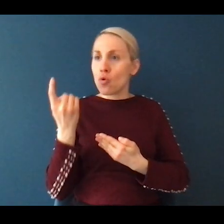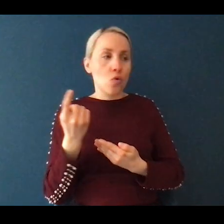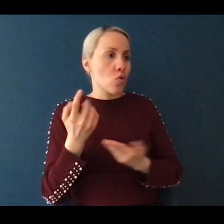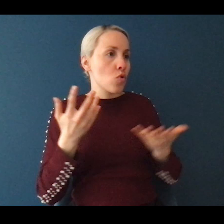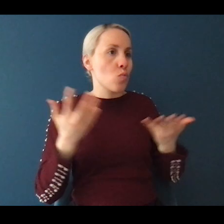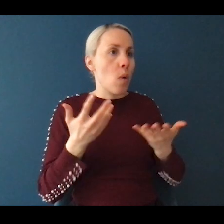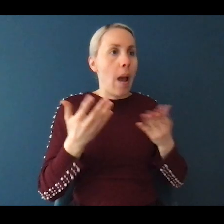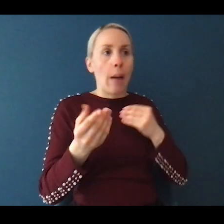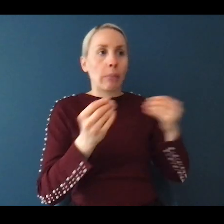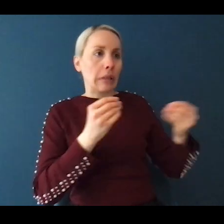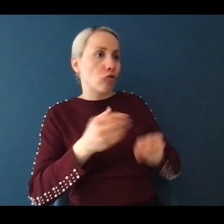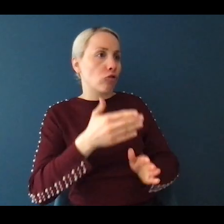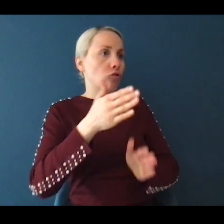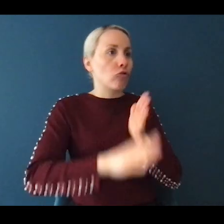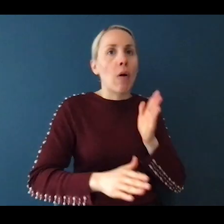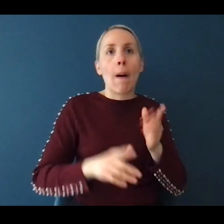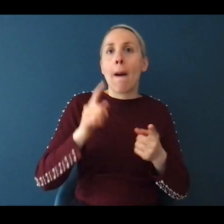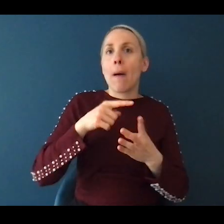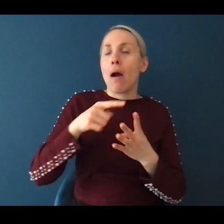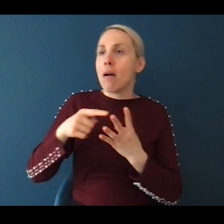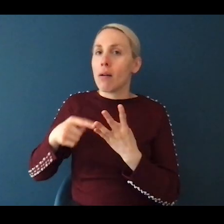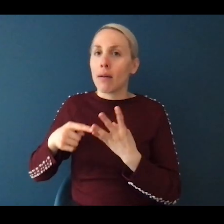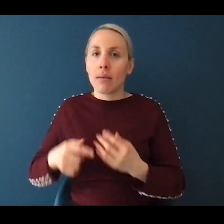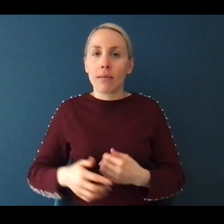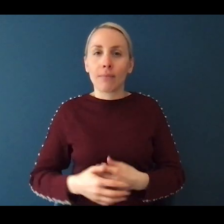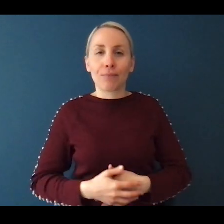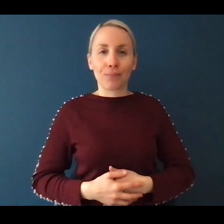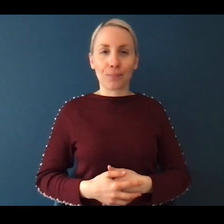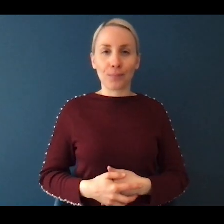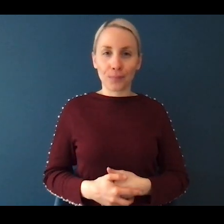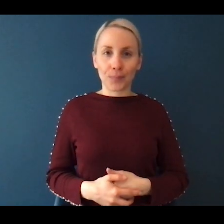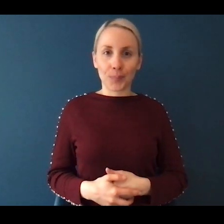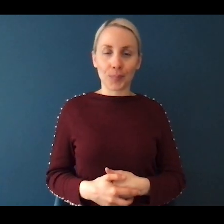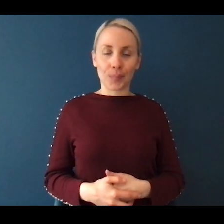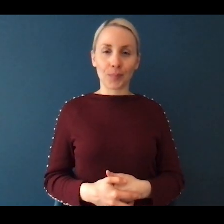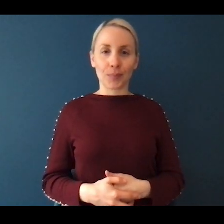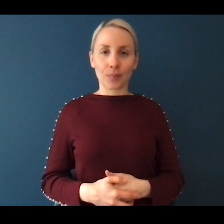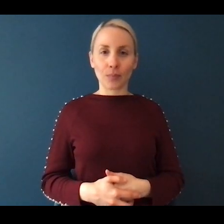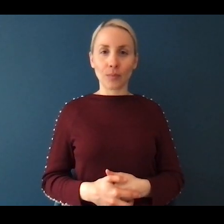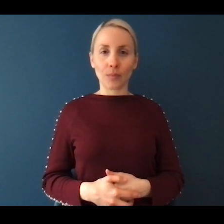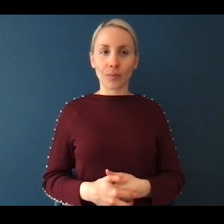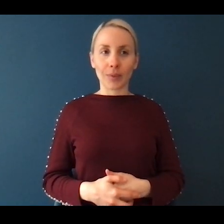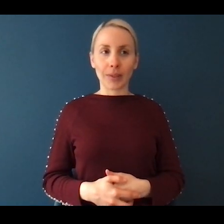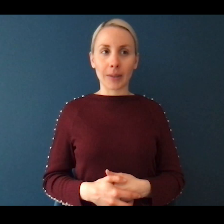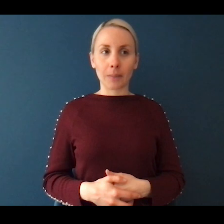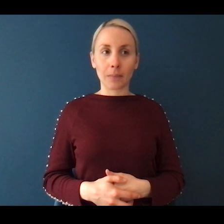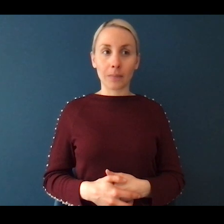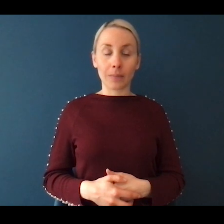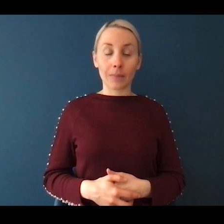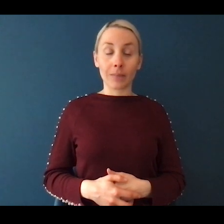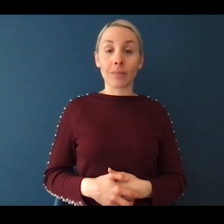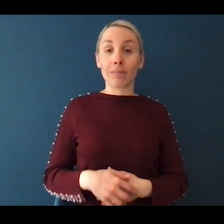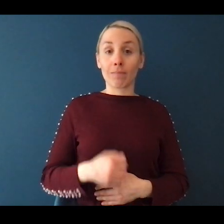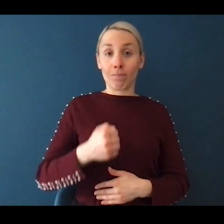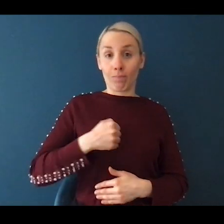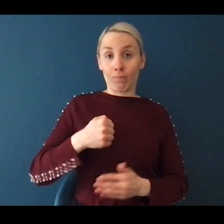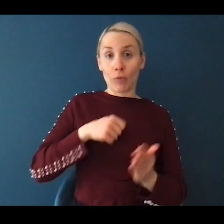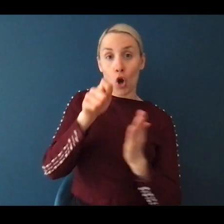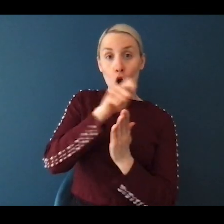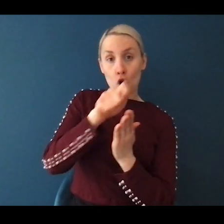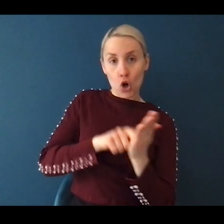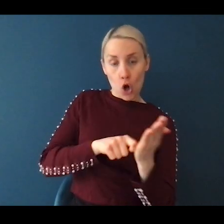going to get the material and I kind of got that out of reading my own notes and seeing